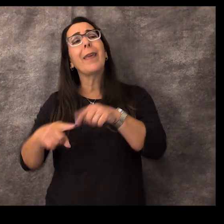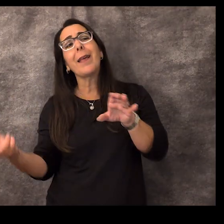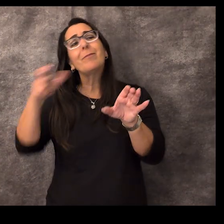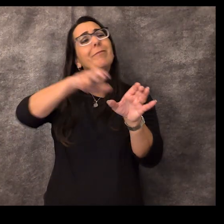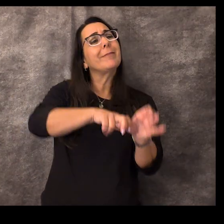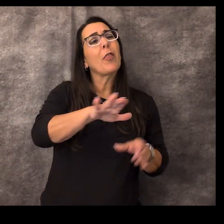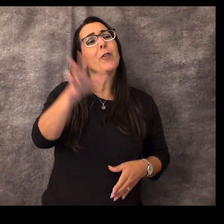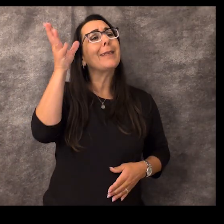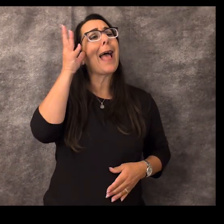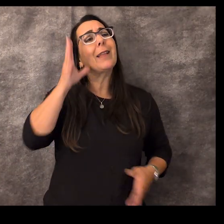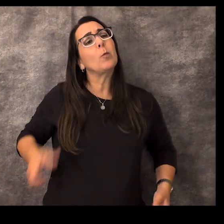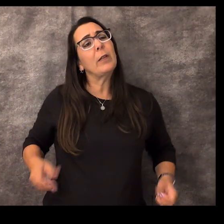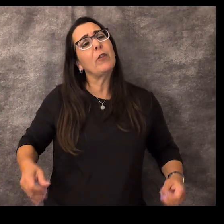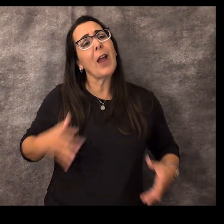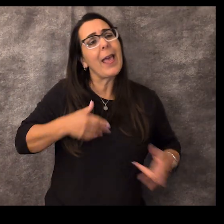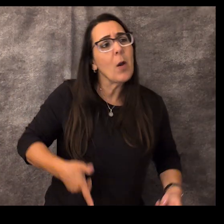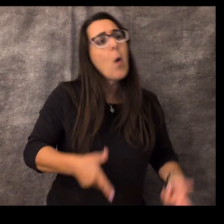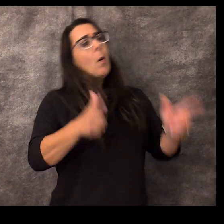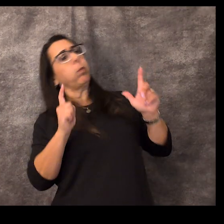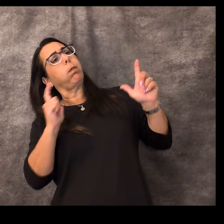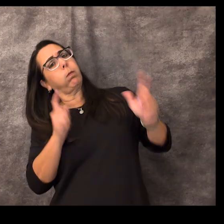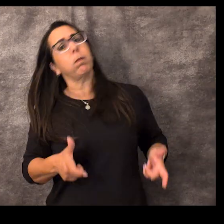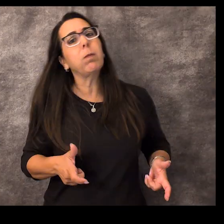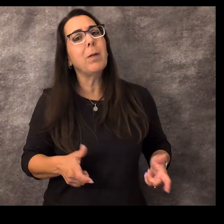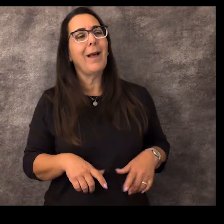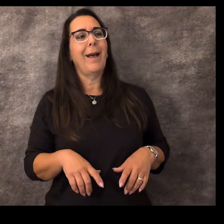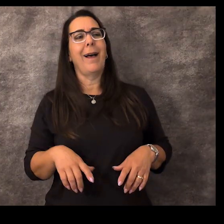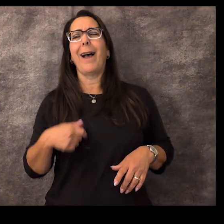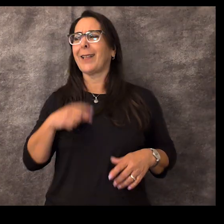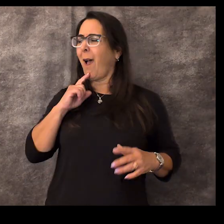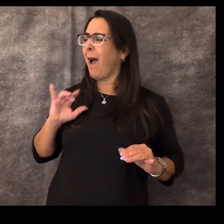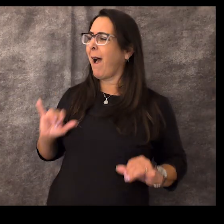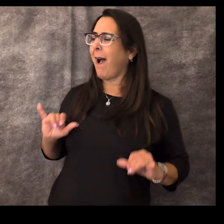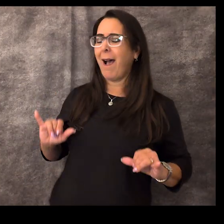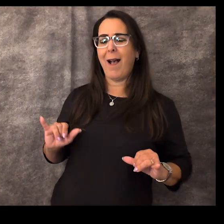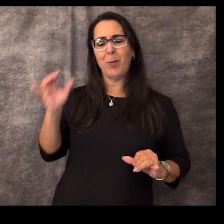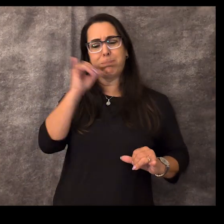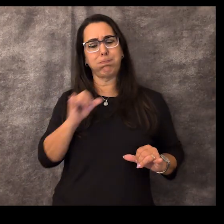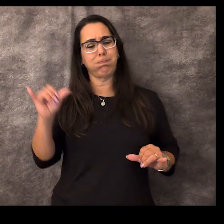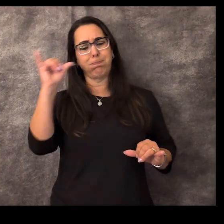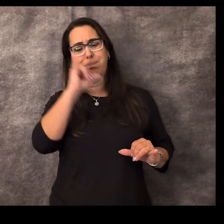(Eric) That's right. (Vance) And I was like, man, I'm taking you to ice cream.